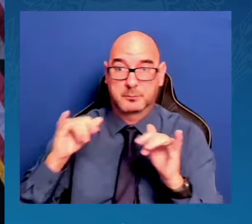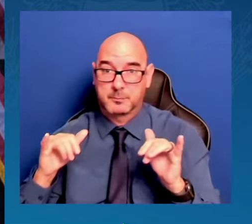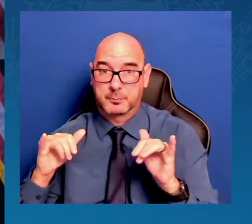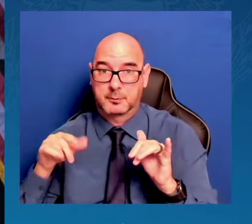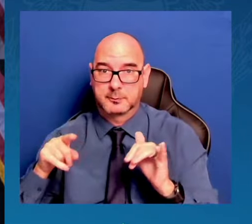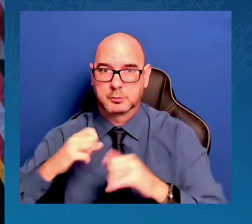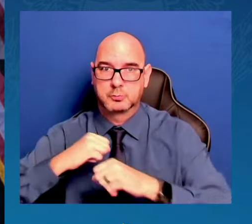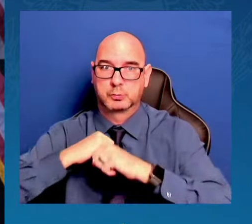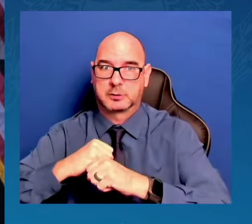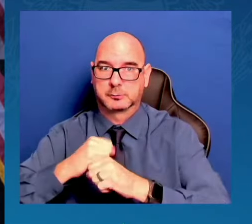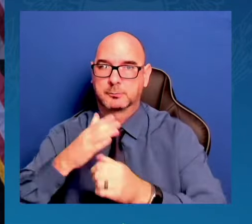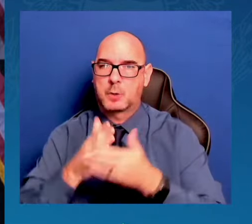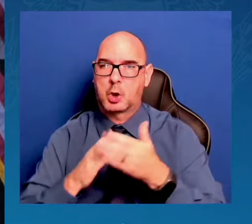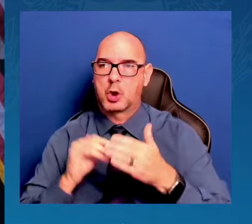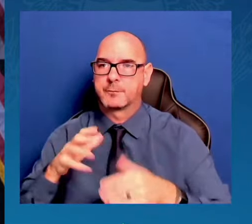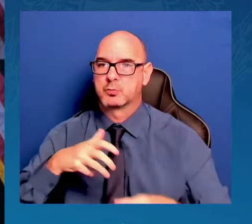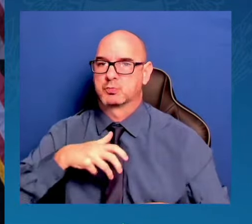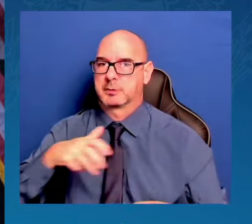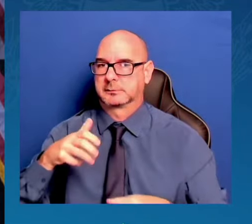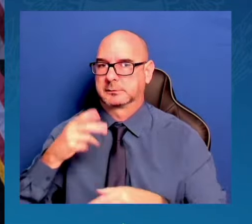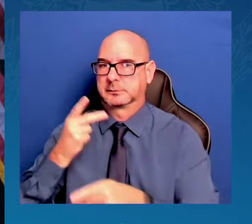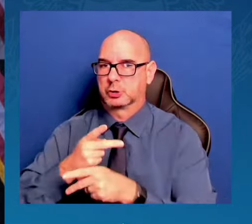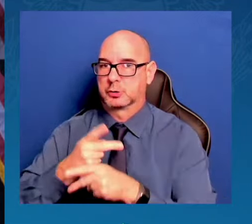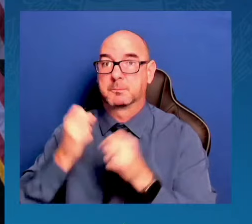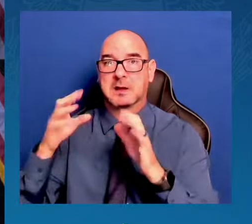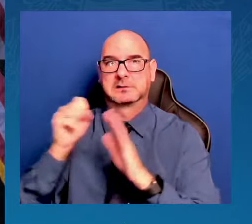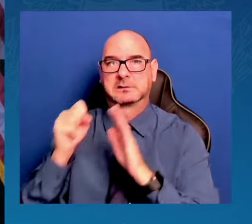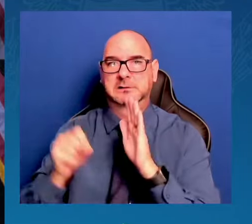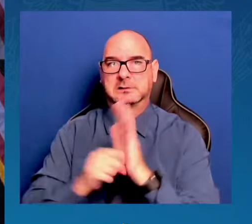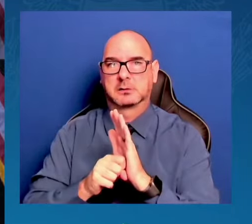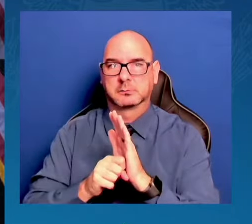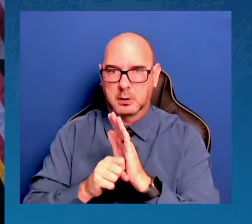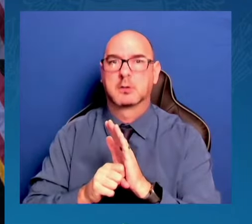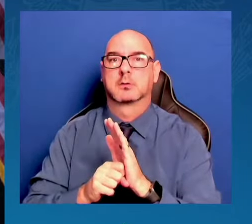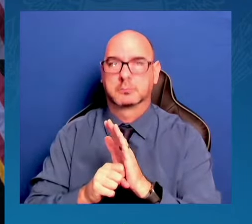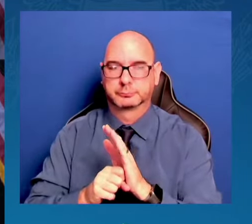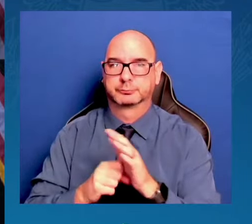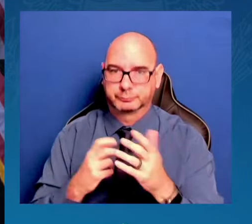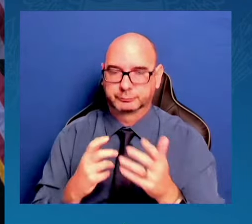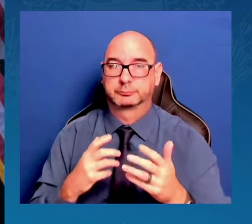many states have gone even further and now have total bans in effect. Audience: Booo --